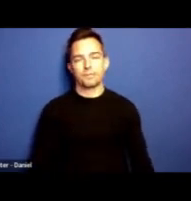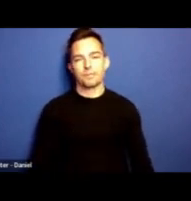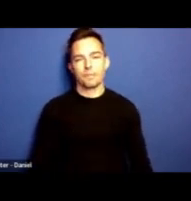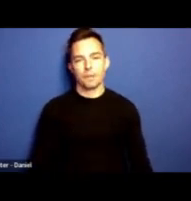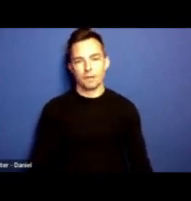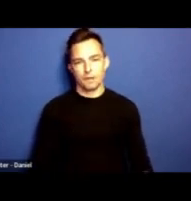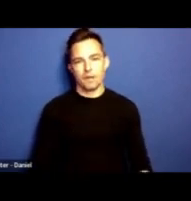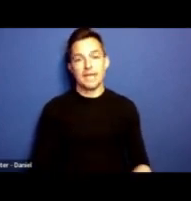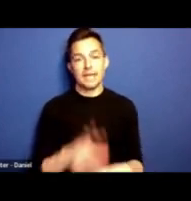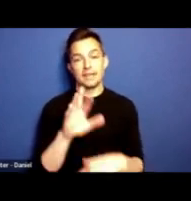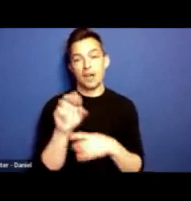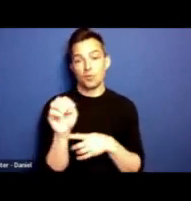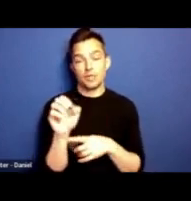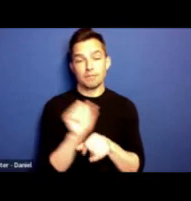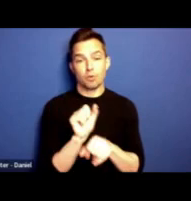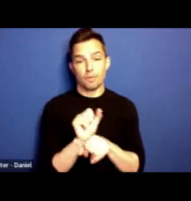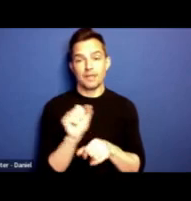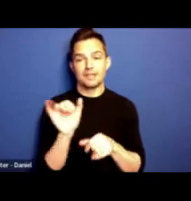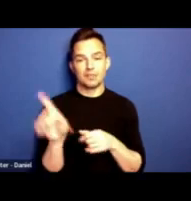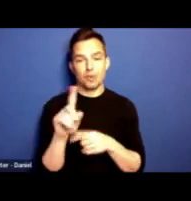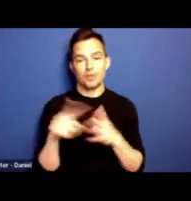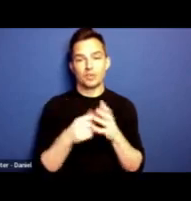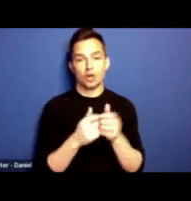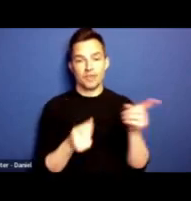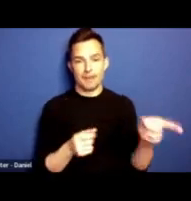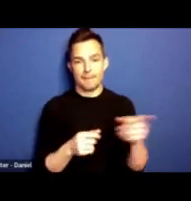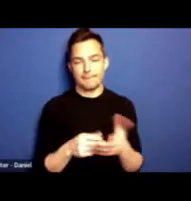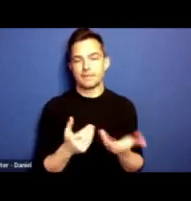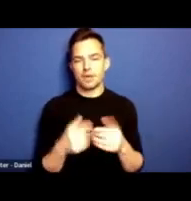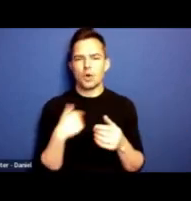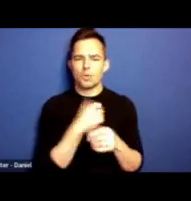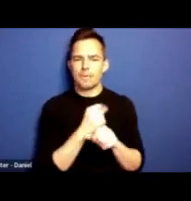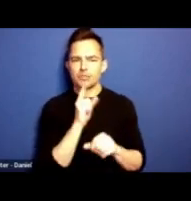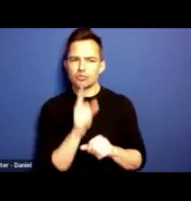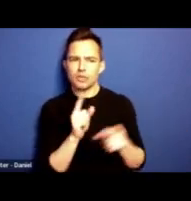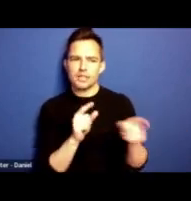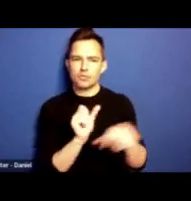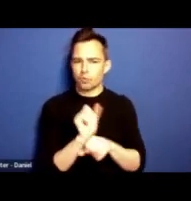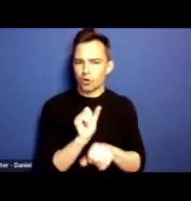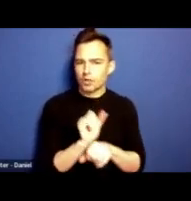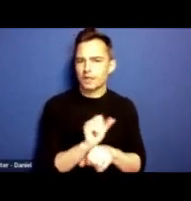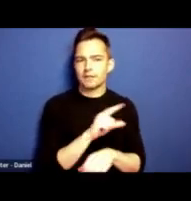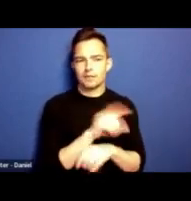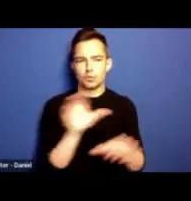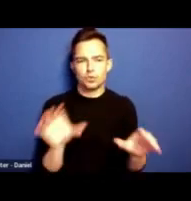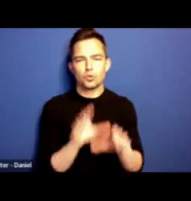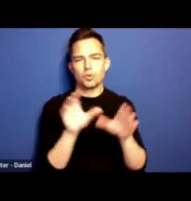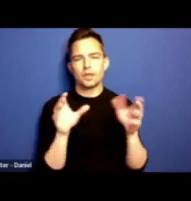that's where we started with him, we made sure that he was working and he was doing, you know, those things, and he was